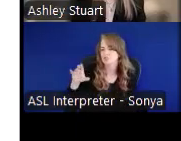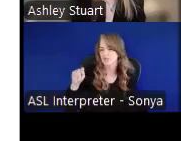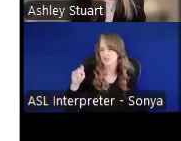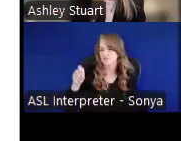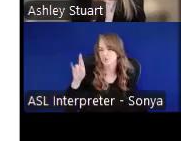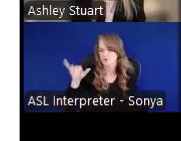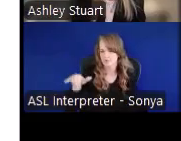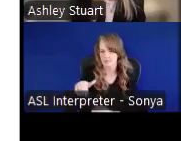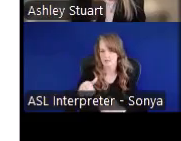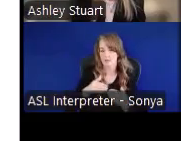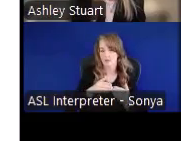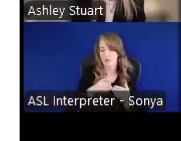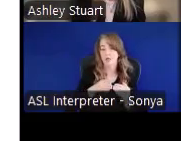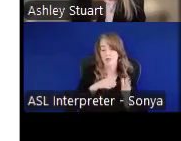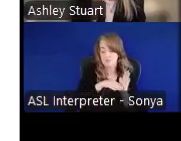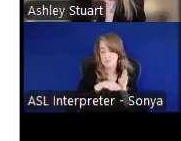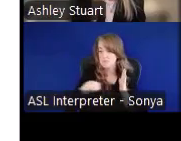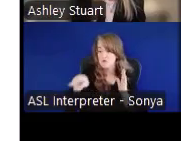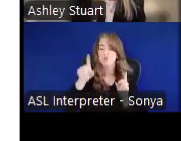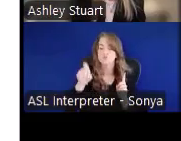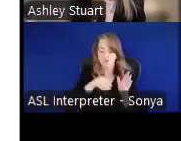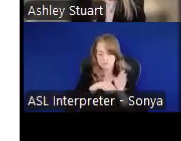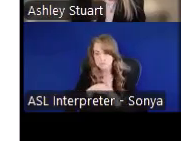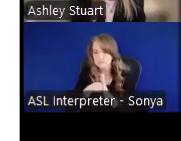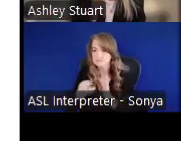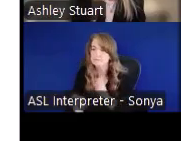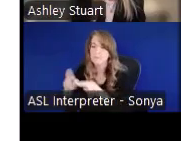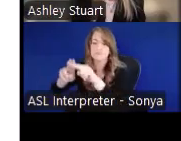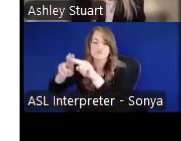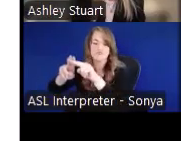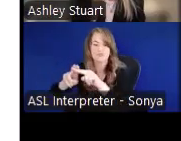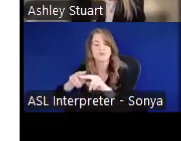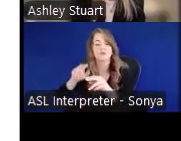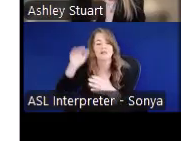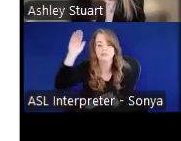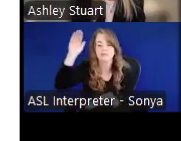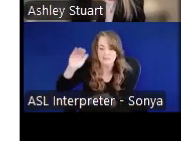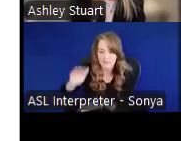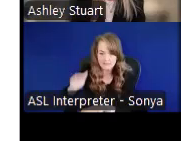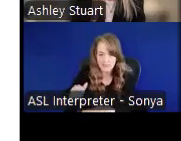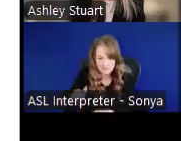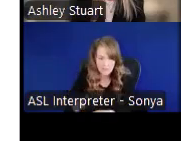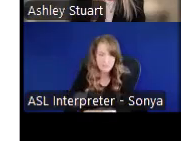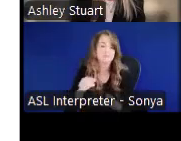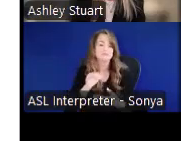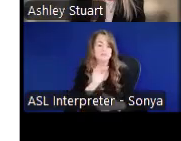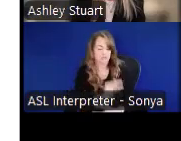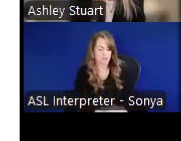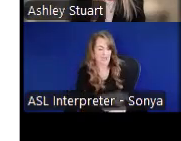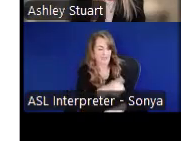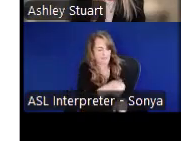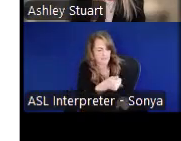improvement in tantrums as a child matures and they develop some of these abilities to regulate themselves and their